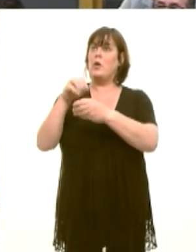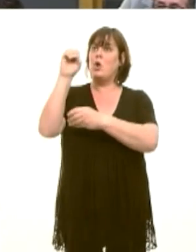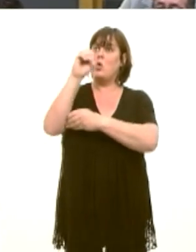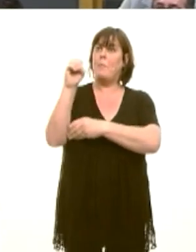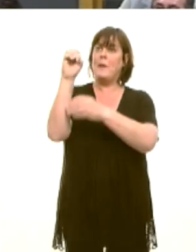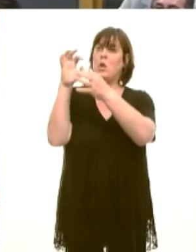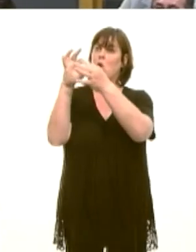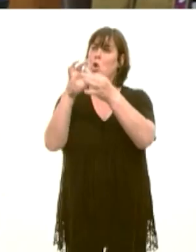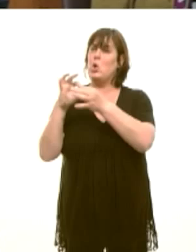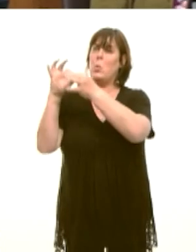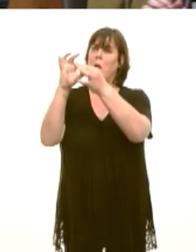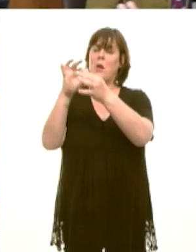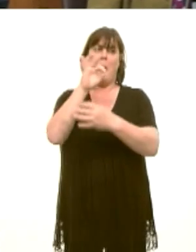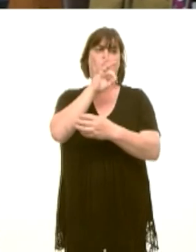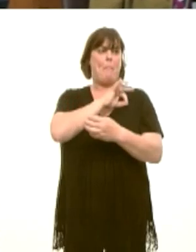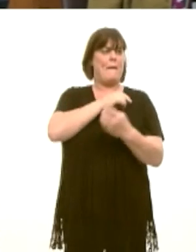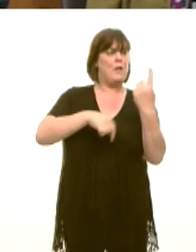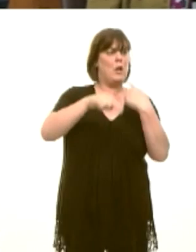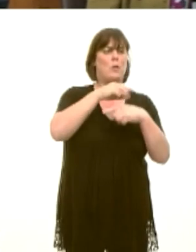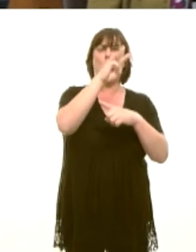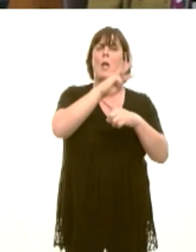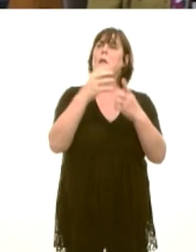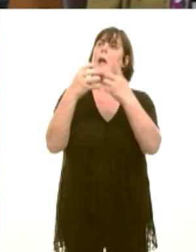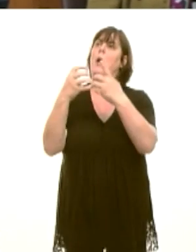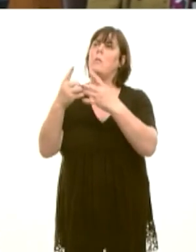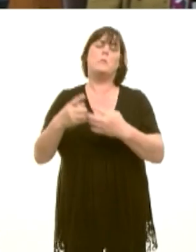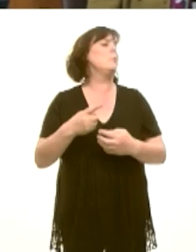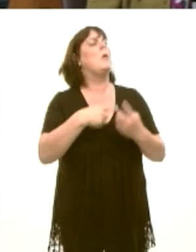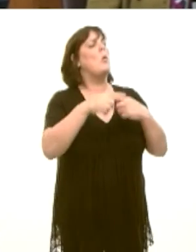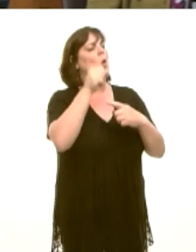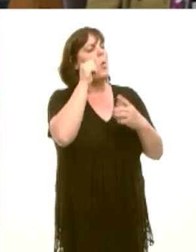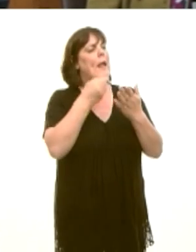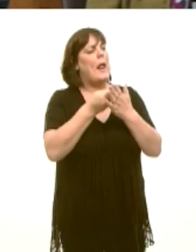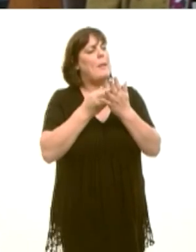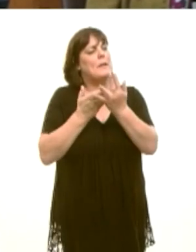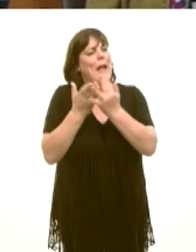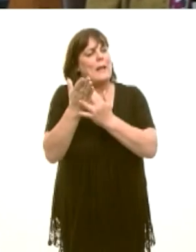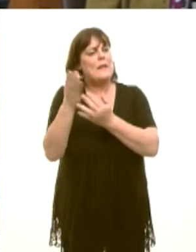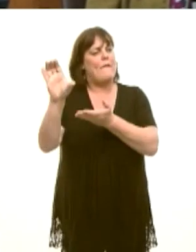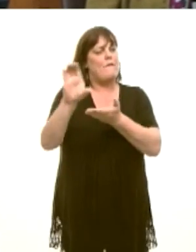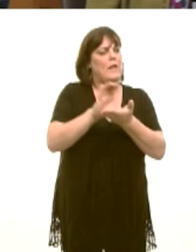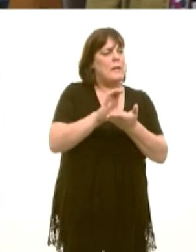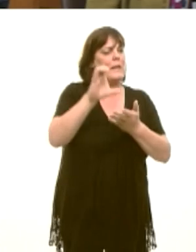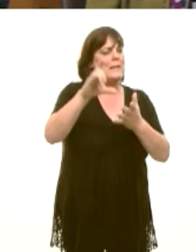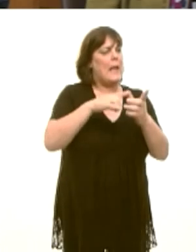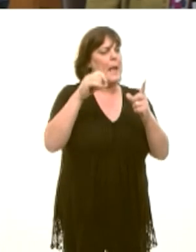Carwyn Jones: We know that EU membership benefits Wales in many ways, including through access to structural funds, the CAP and the rural development programme, and through unfettered